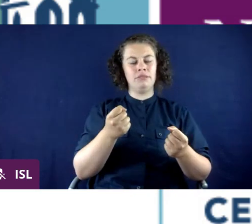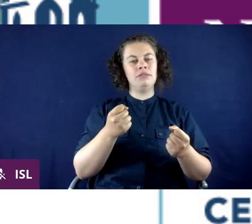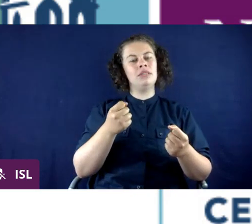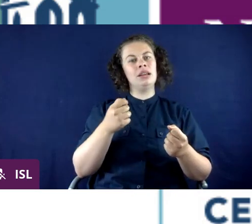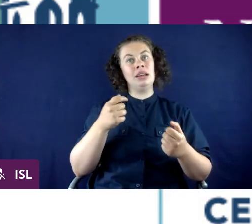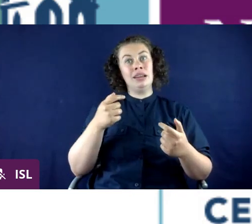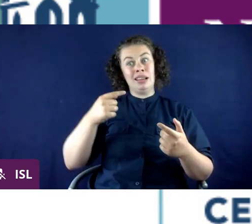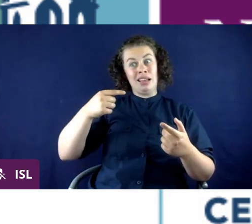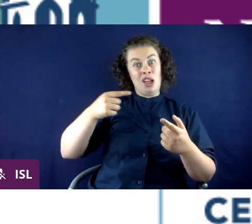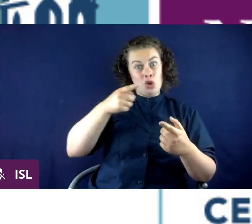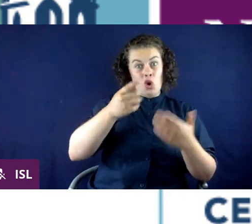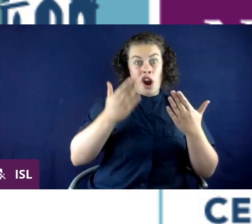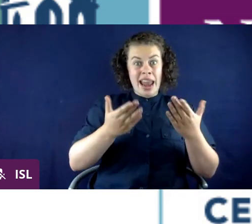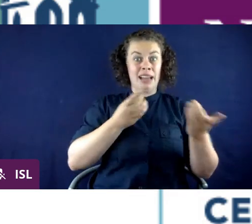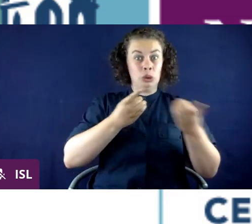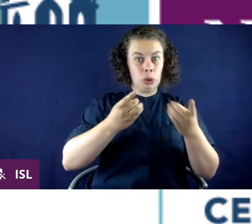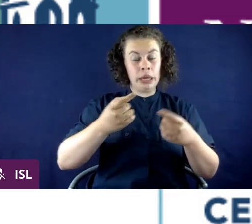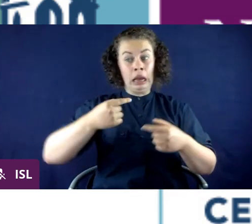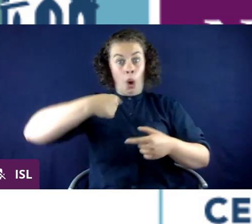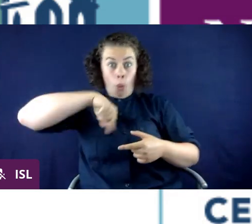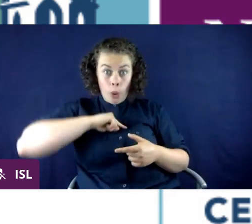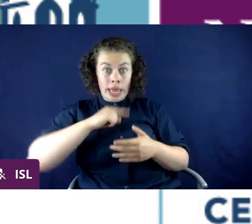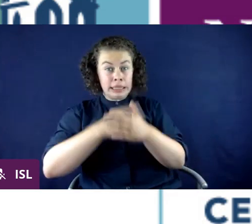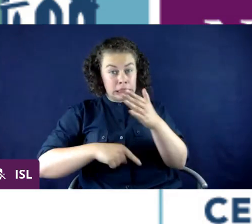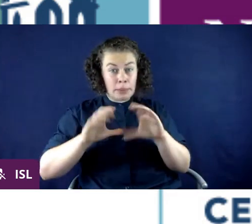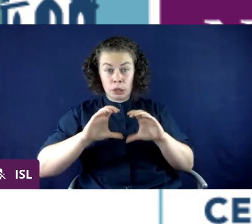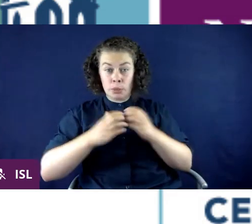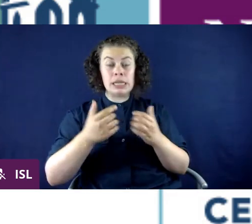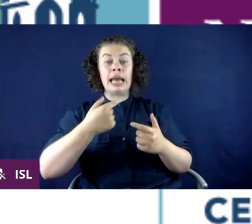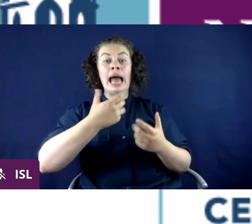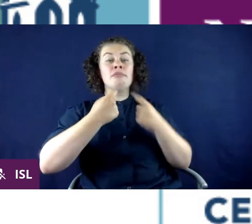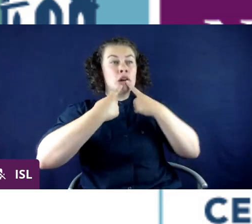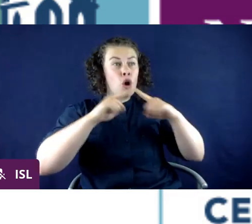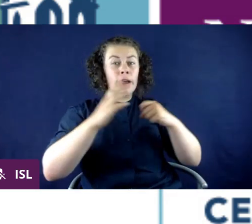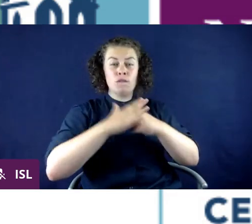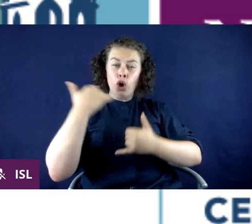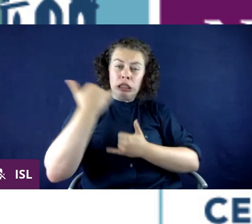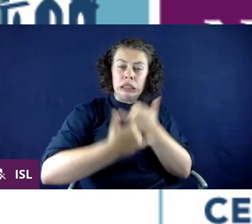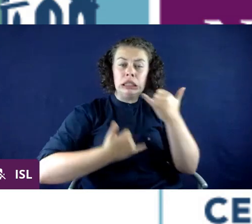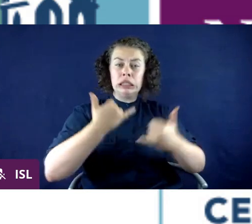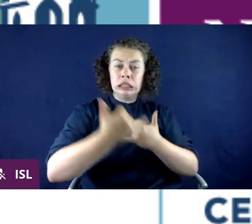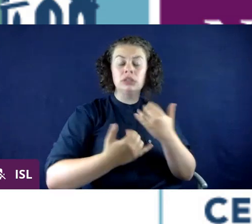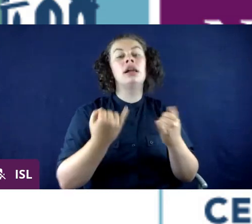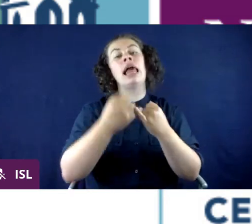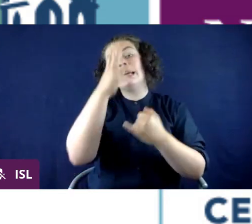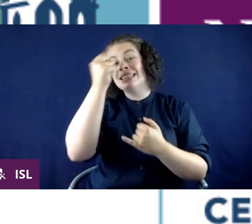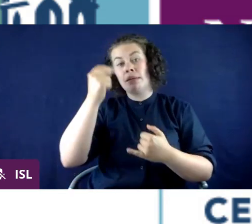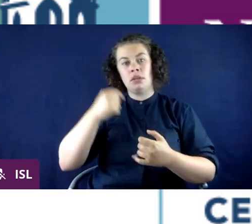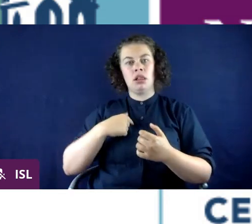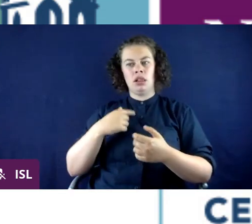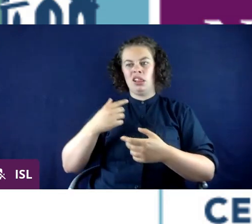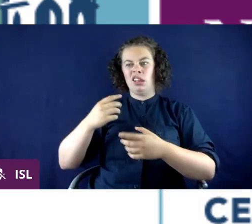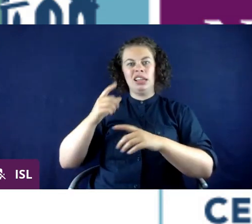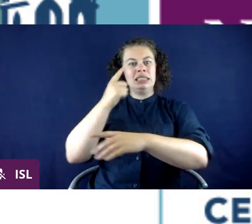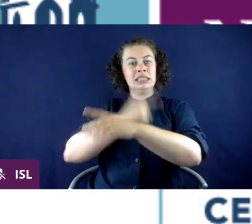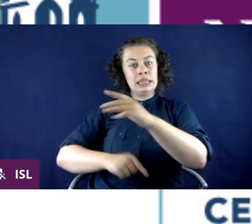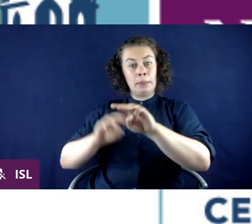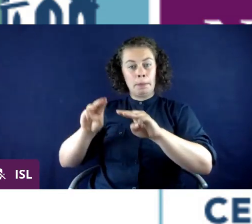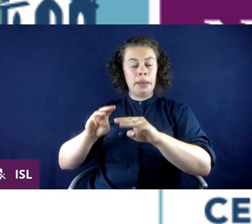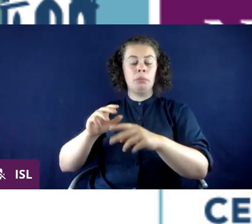our actions of the disabled community have been calling for such a long time. For example, the unemployment in the disabled community.